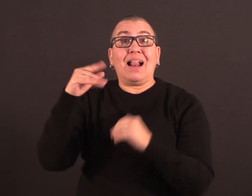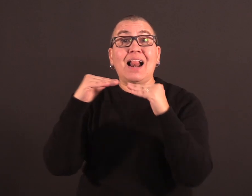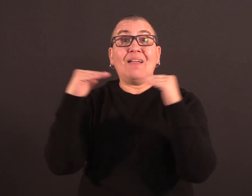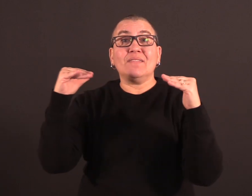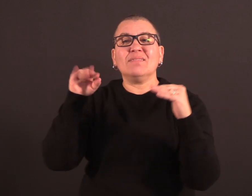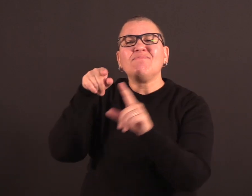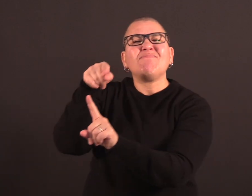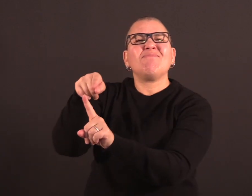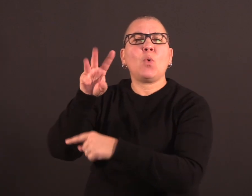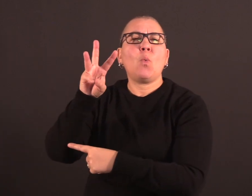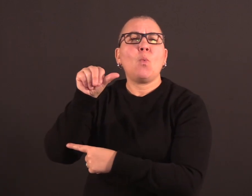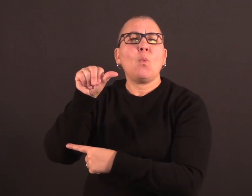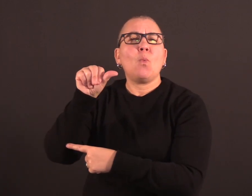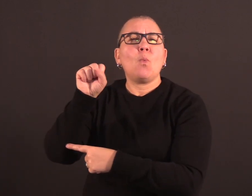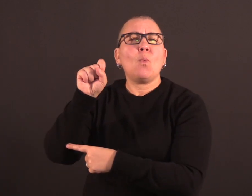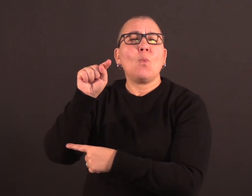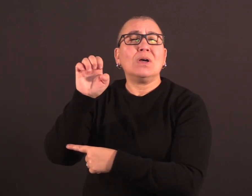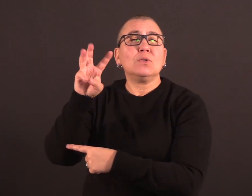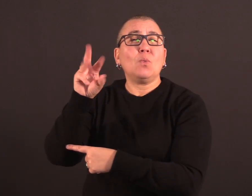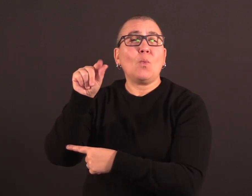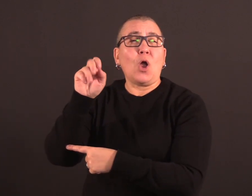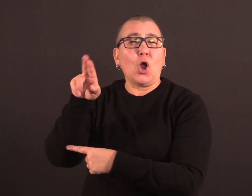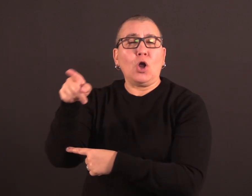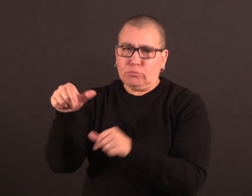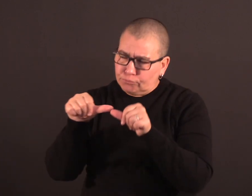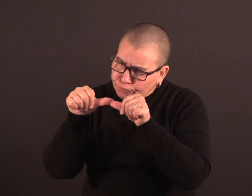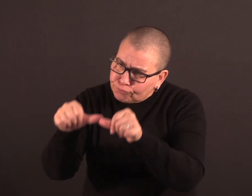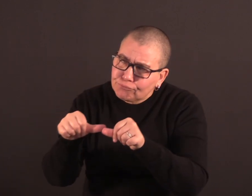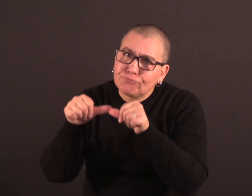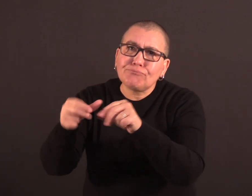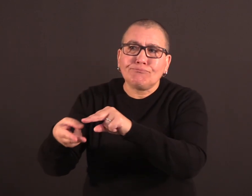The latest data from the University of Minnesota’s Wastewater Surveillance